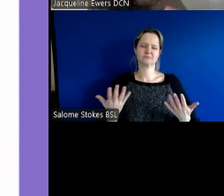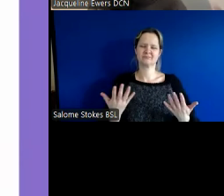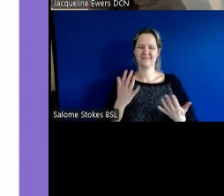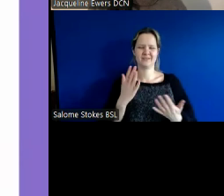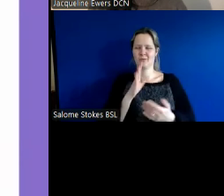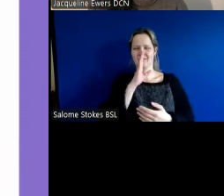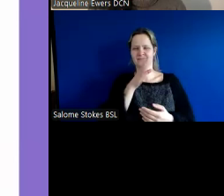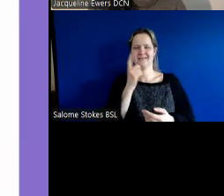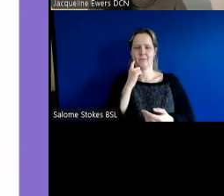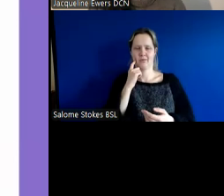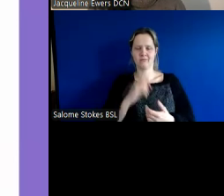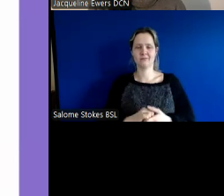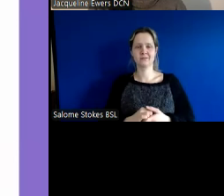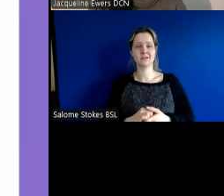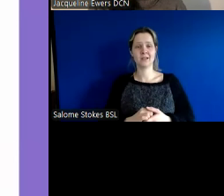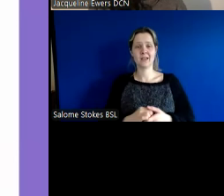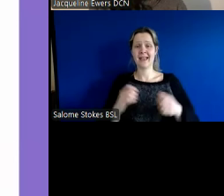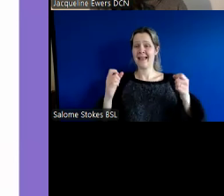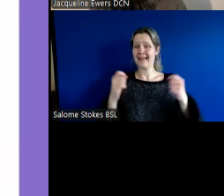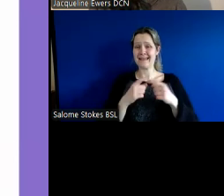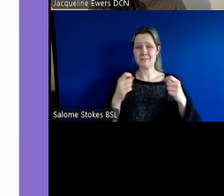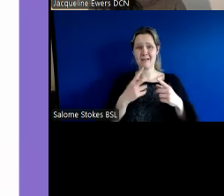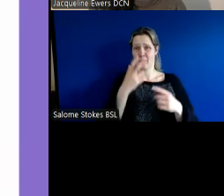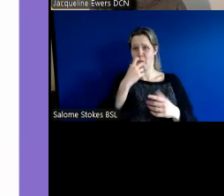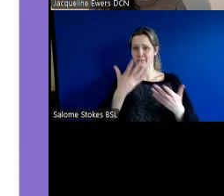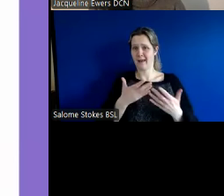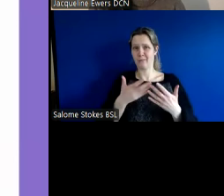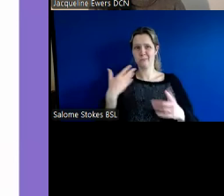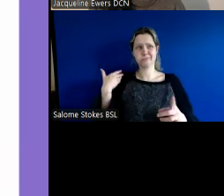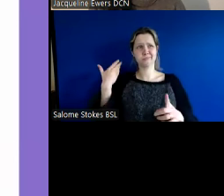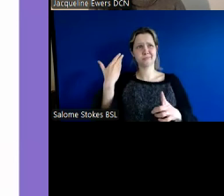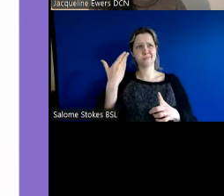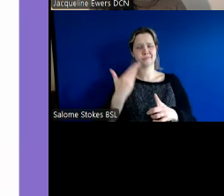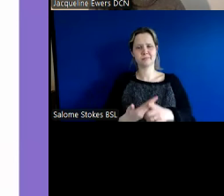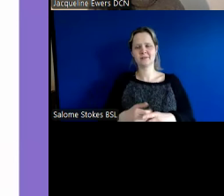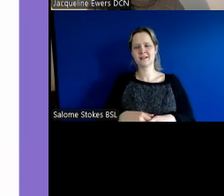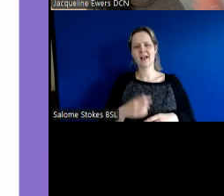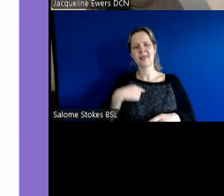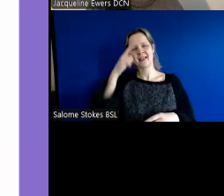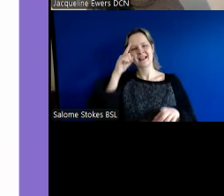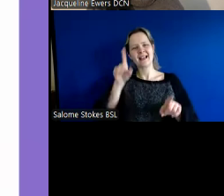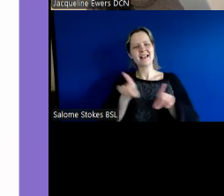but email has been around for quite a long time. I think it's a bit like an old piece of furniture